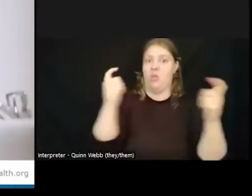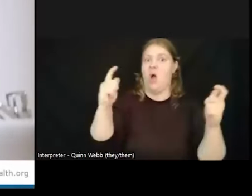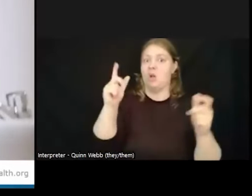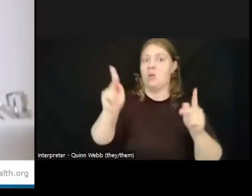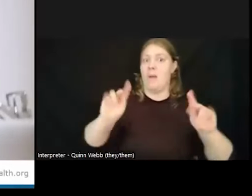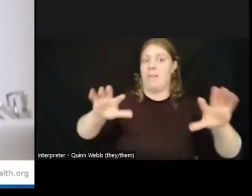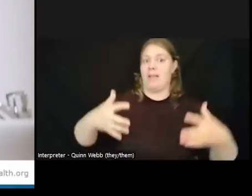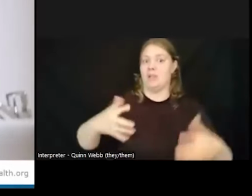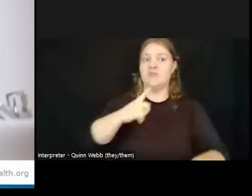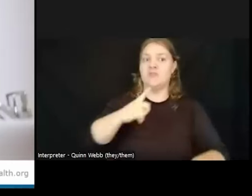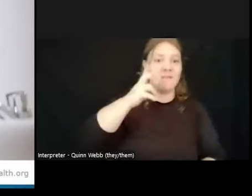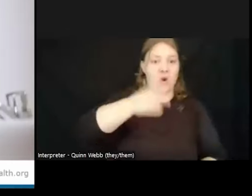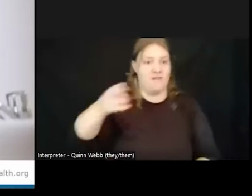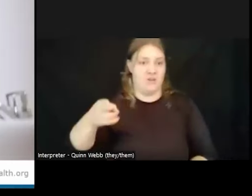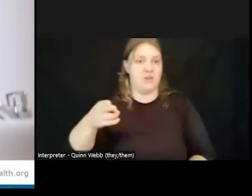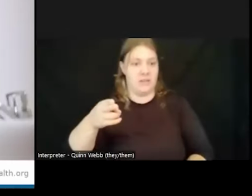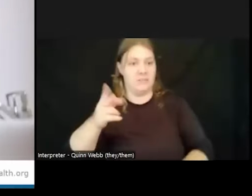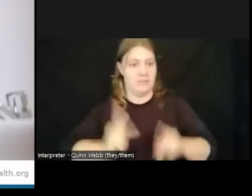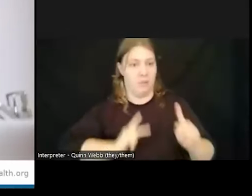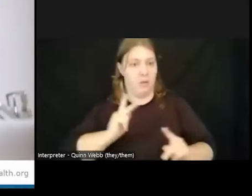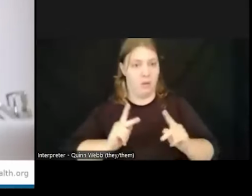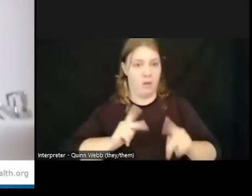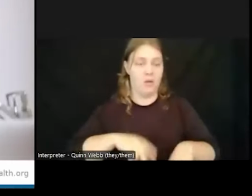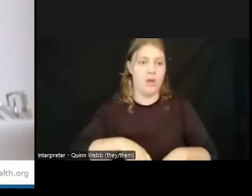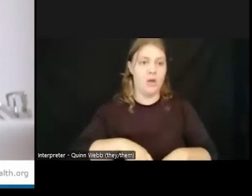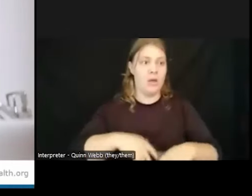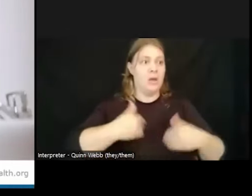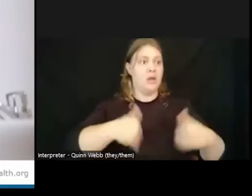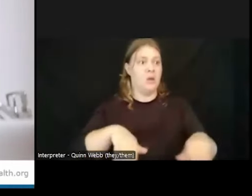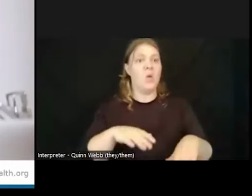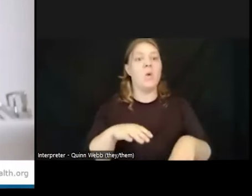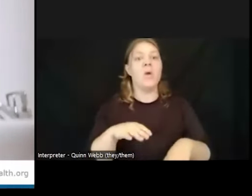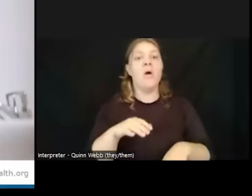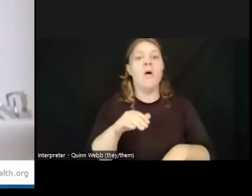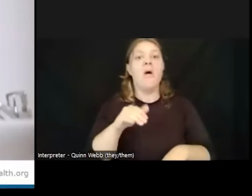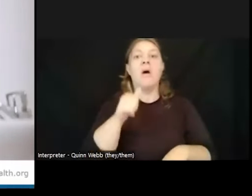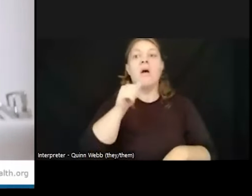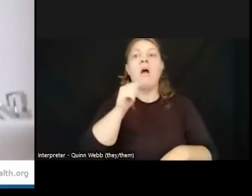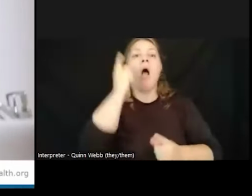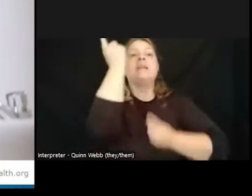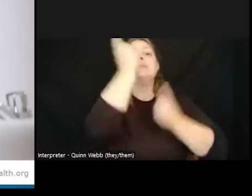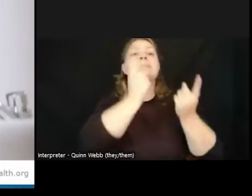heart of hearing um individuals and this was an afterthought even for that population as well so